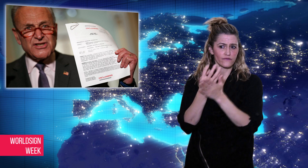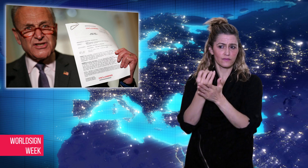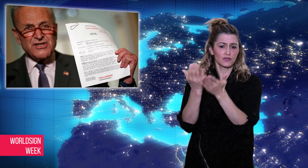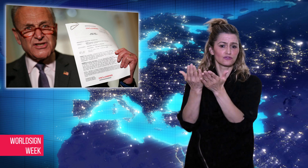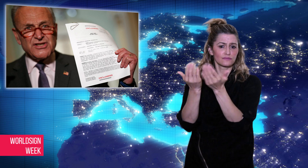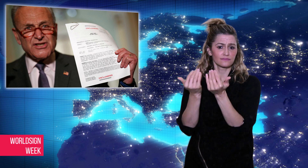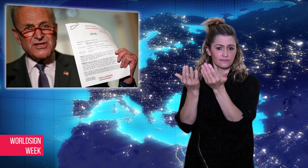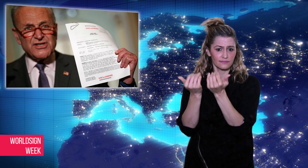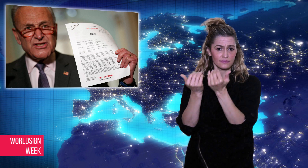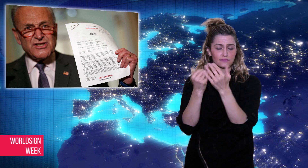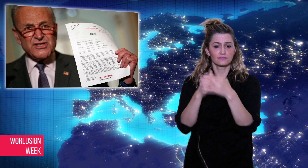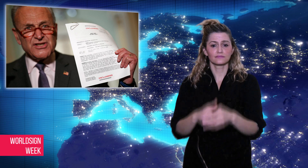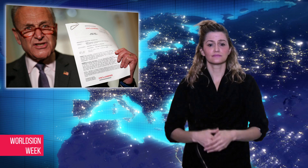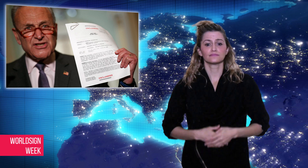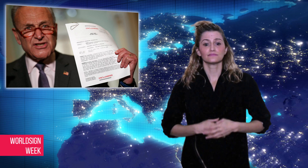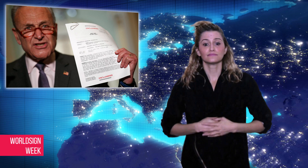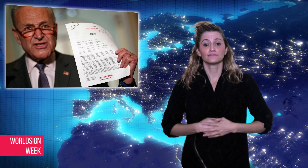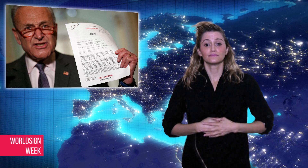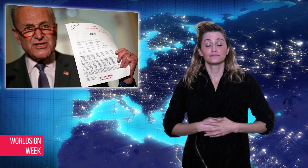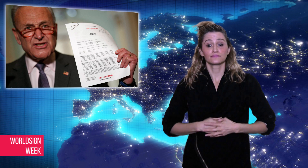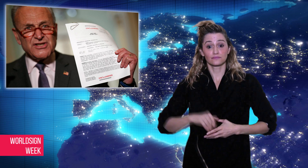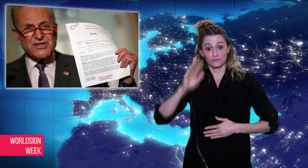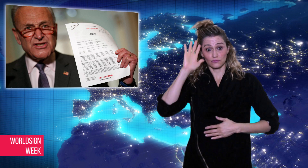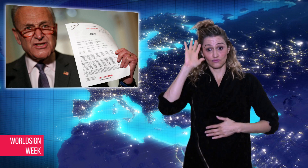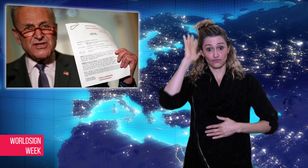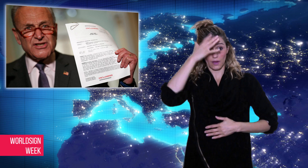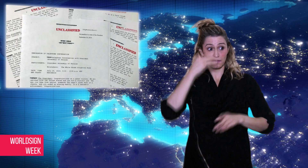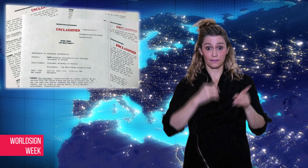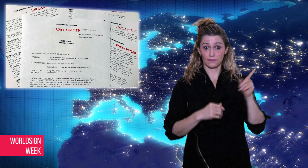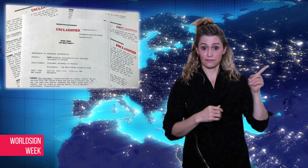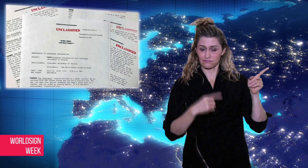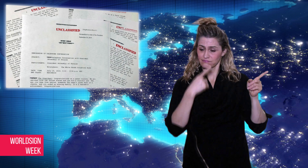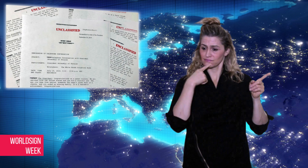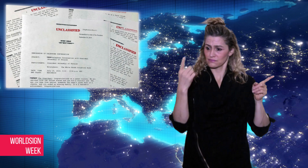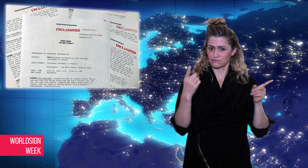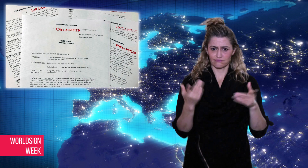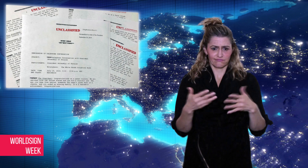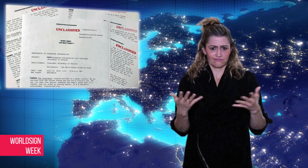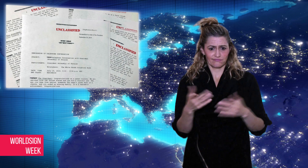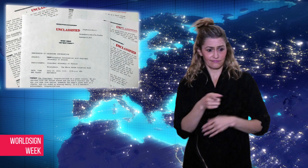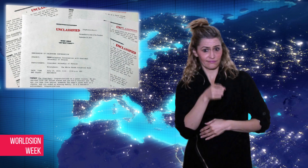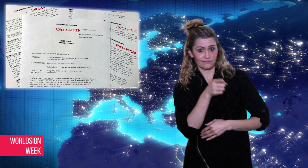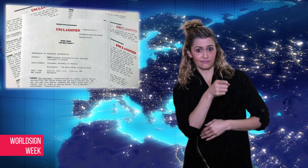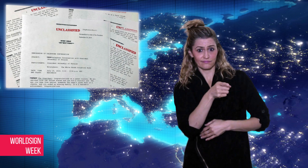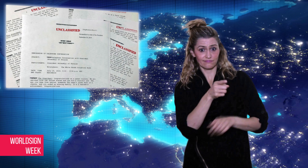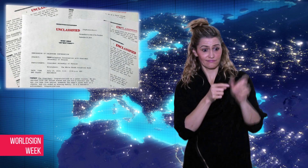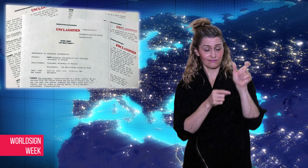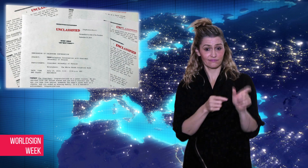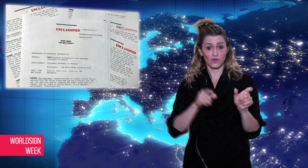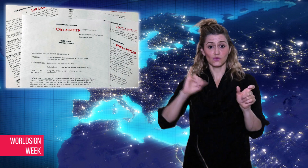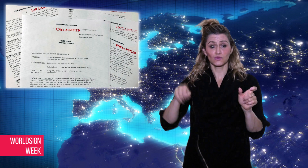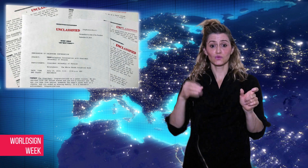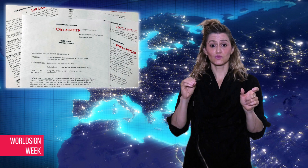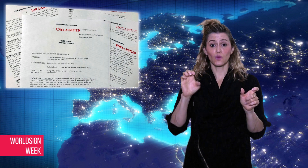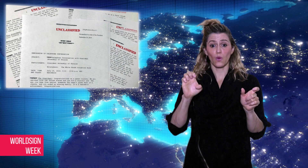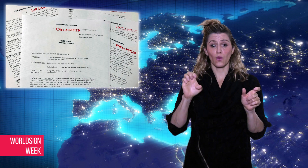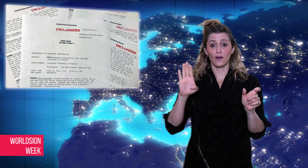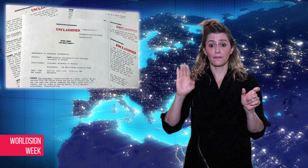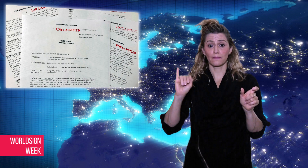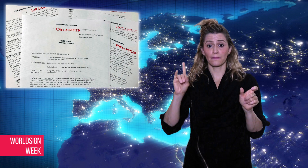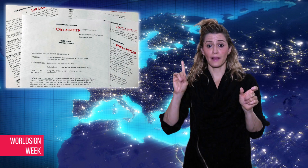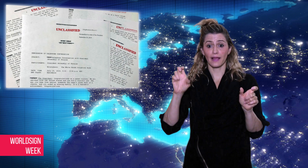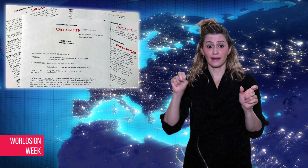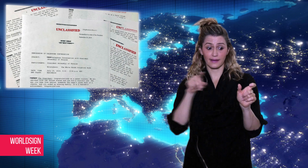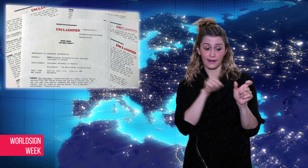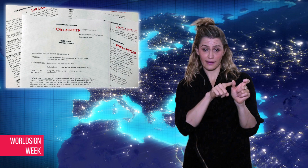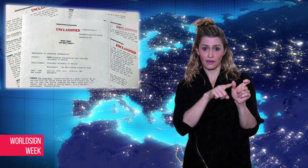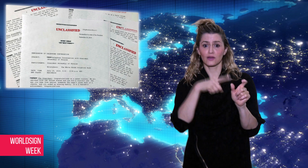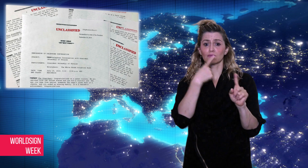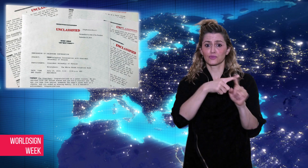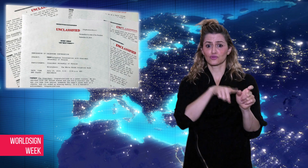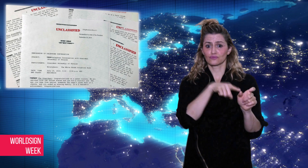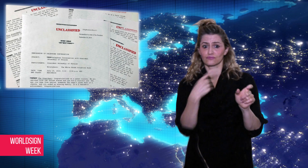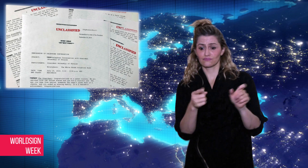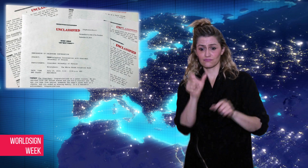clearly shows Trump did seek such information.